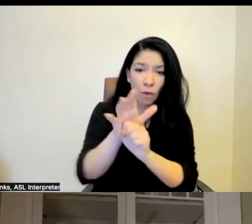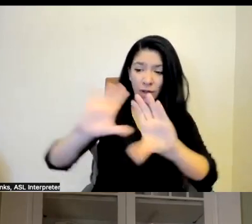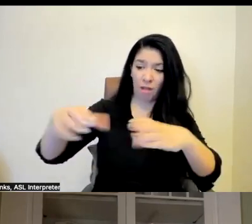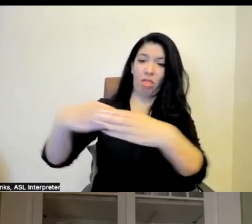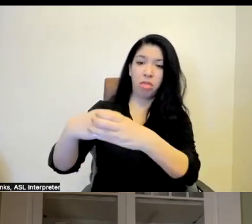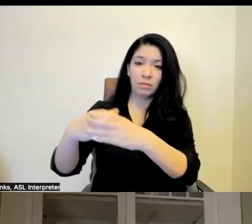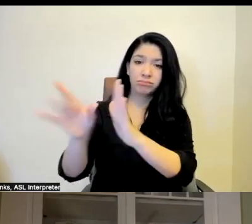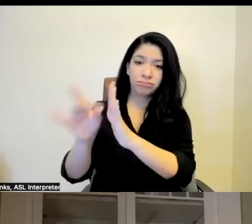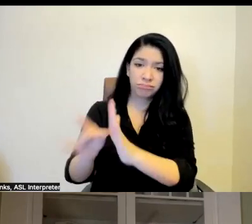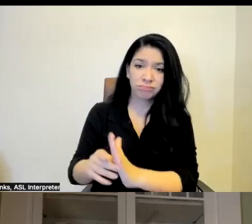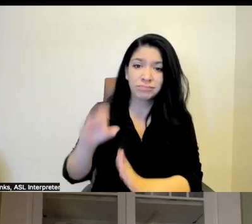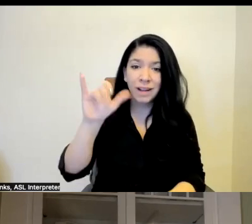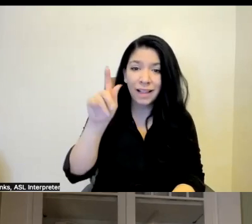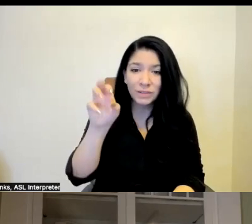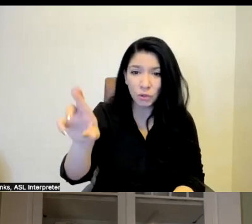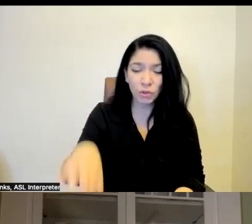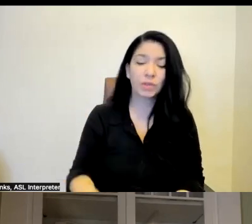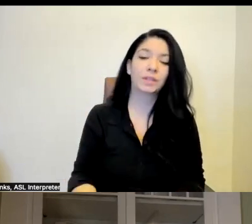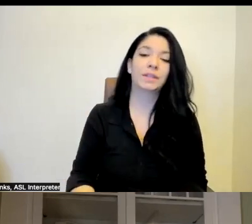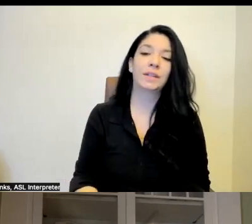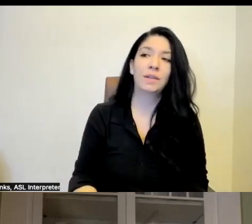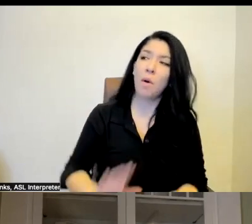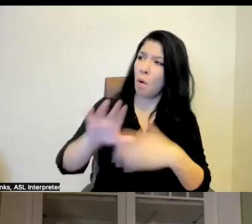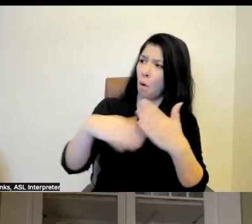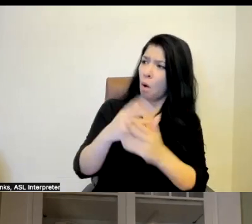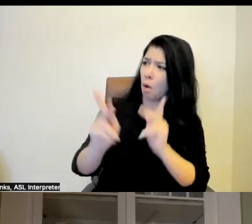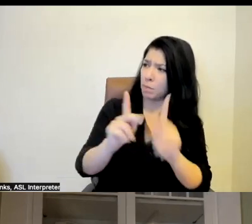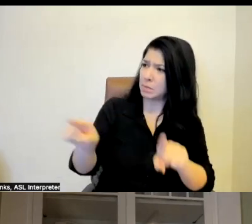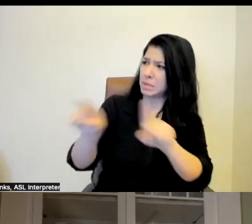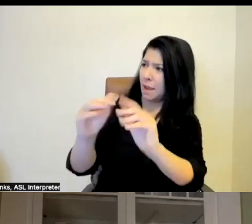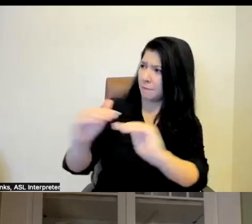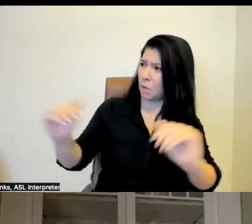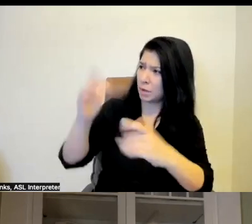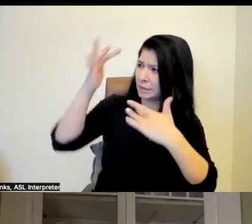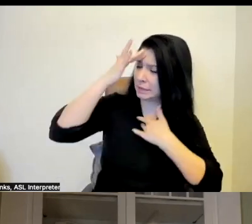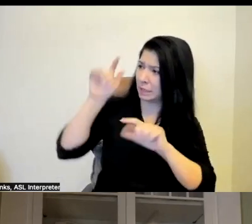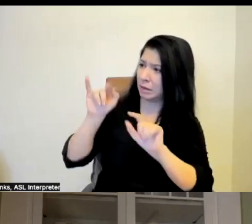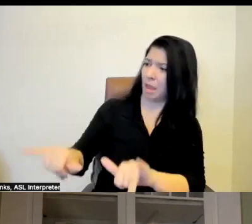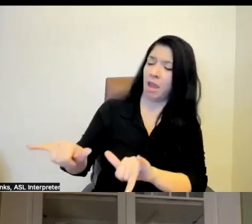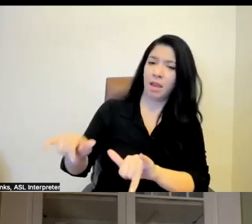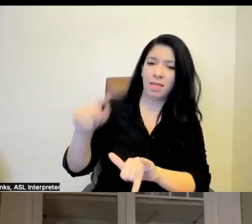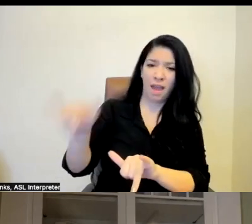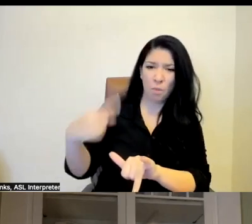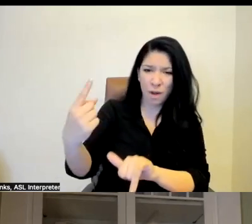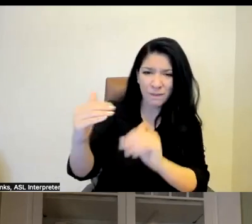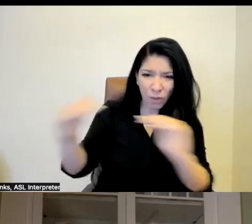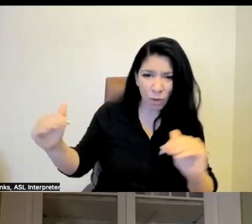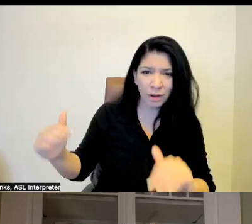They say we have put everyone on the same floors. But then what happens when the staff leaves that